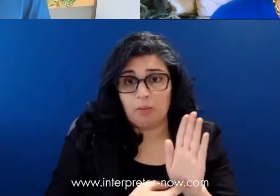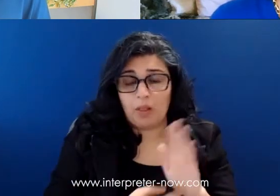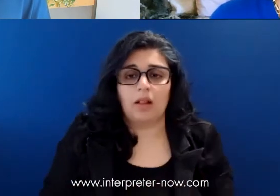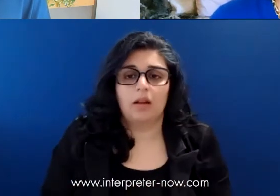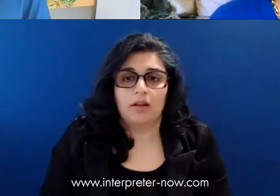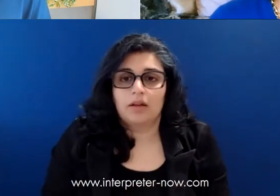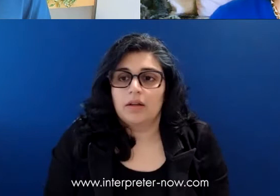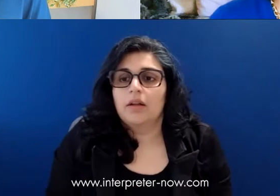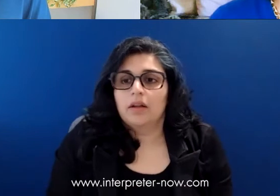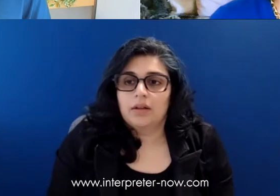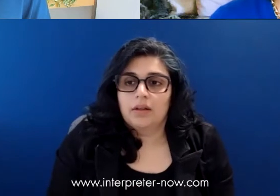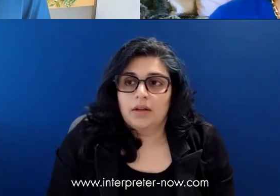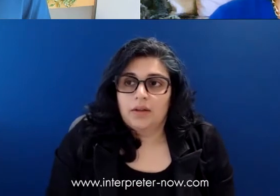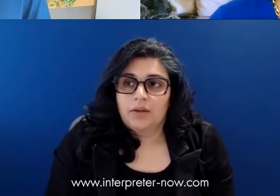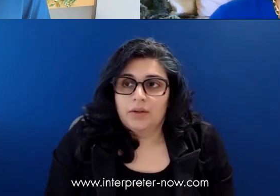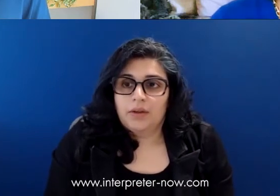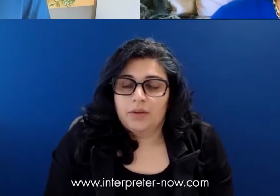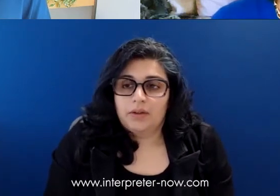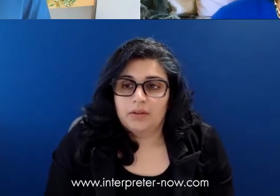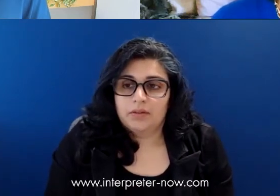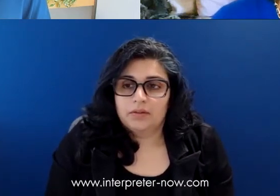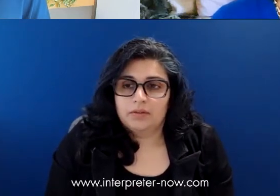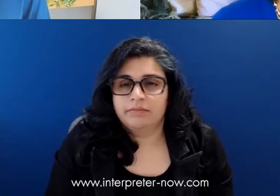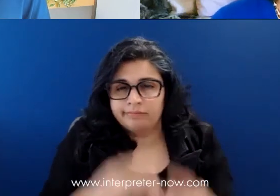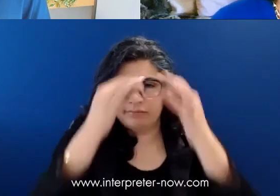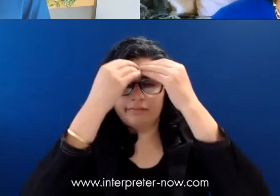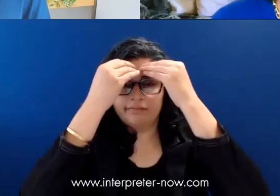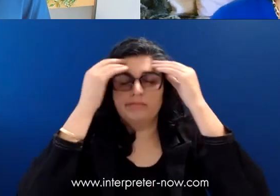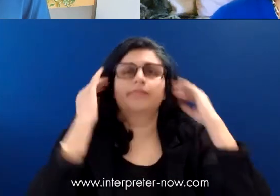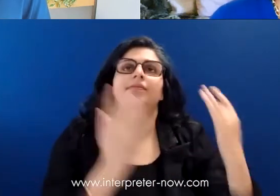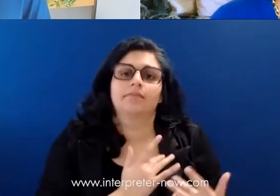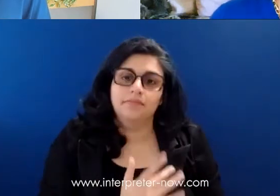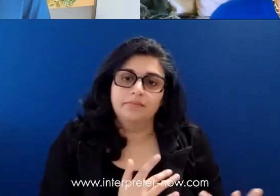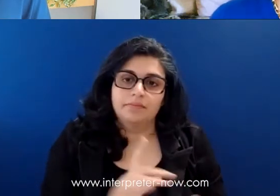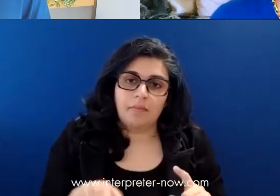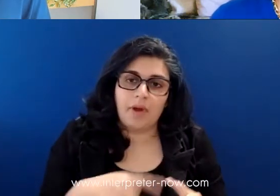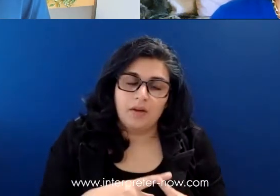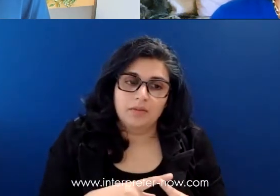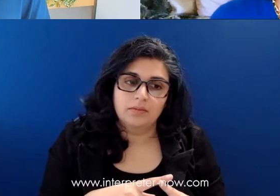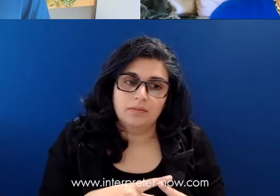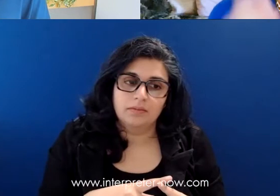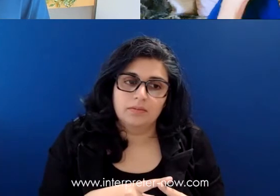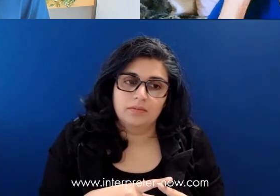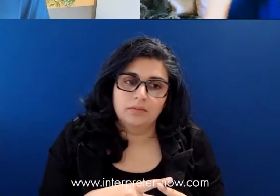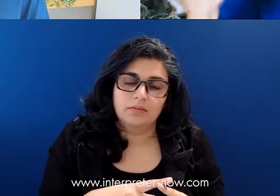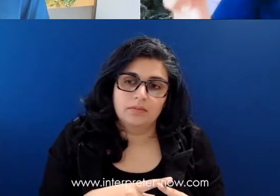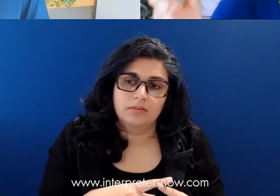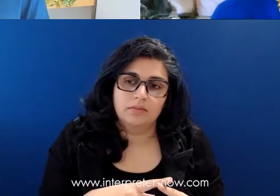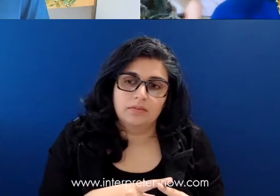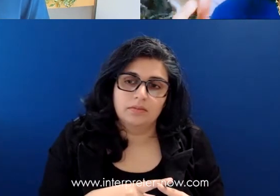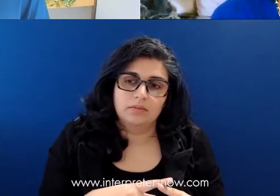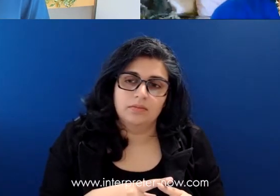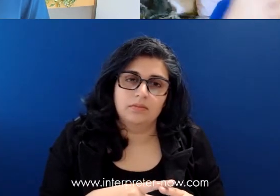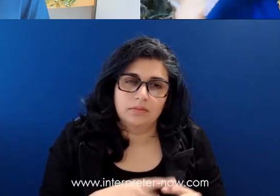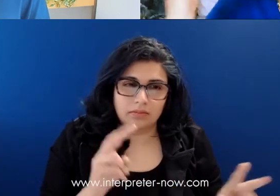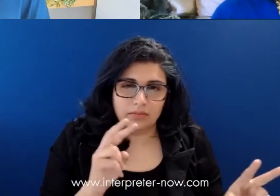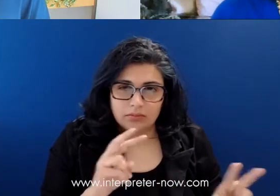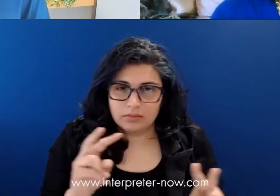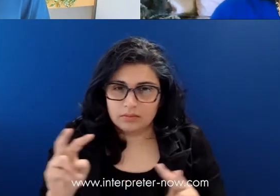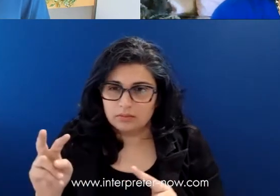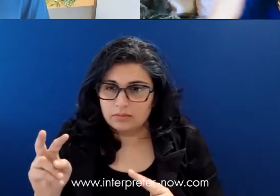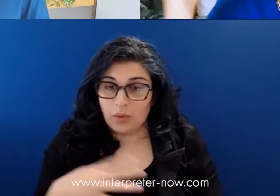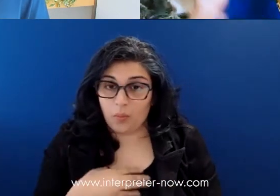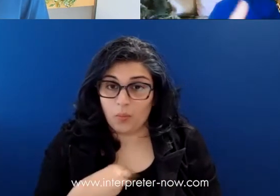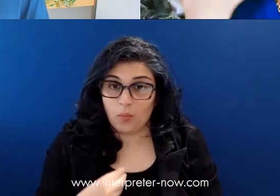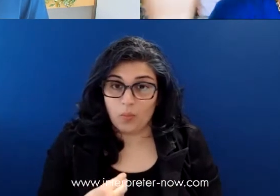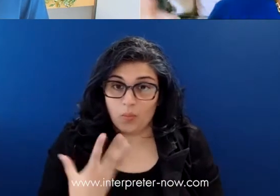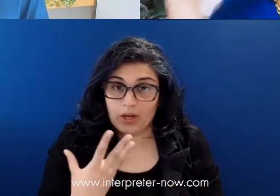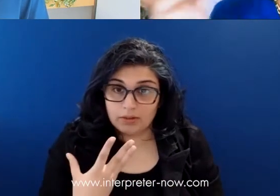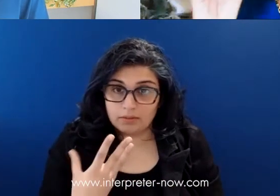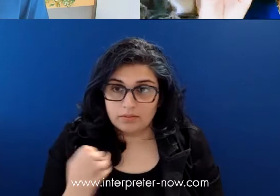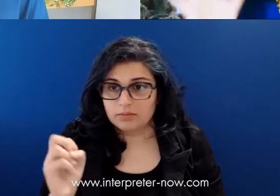So, I wouldn't be thinking usually about what my eyes observe to be White.